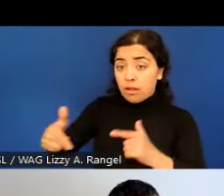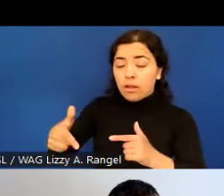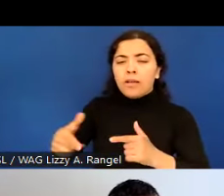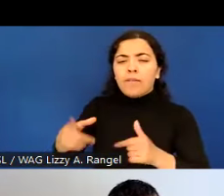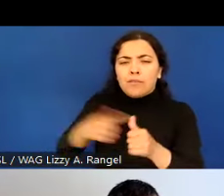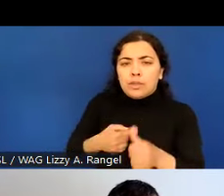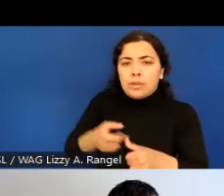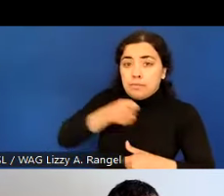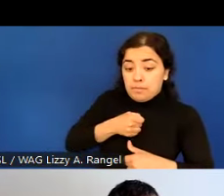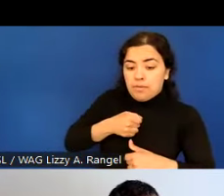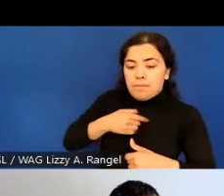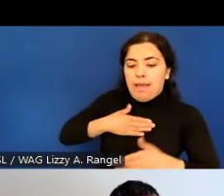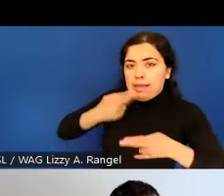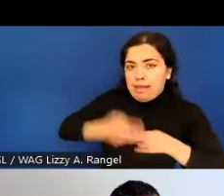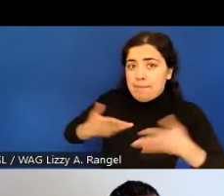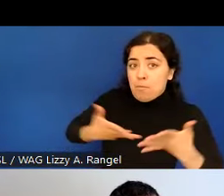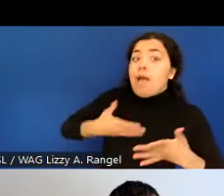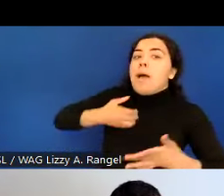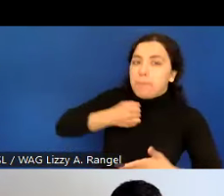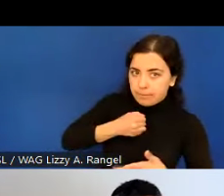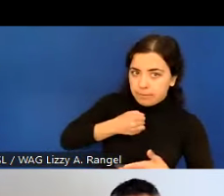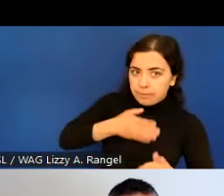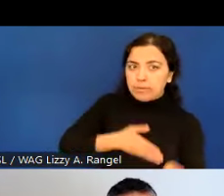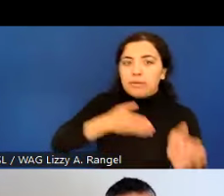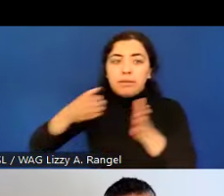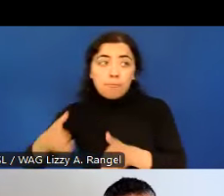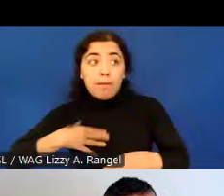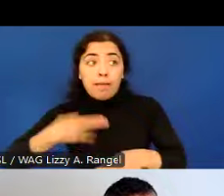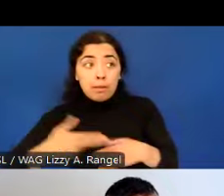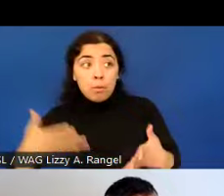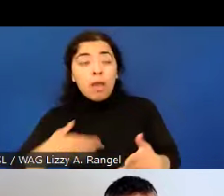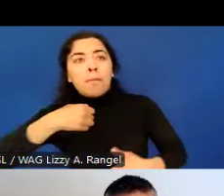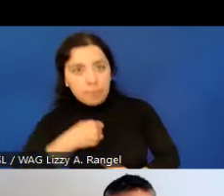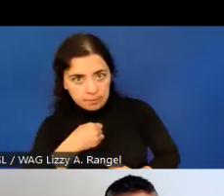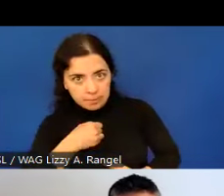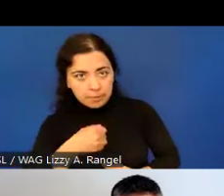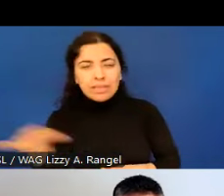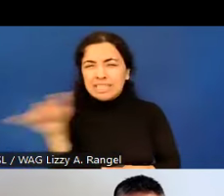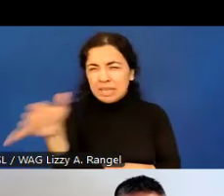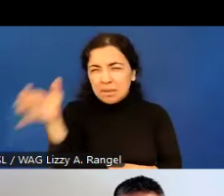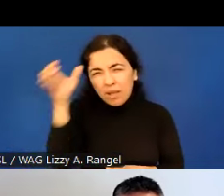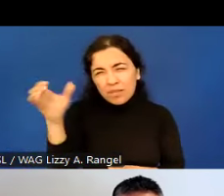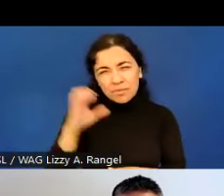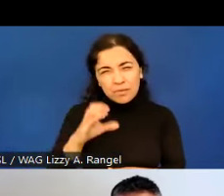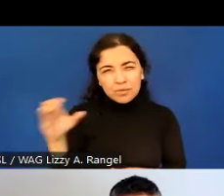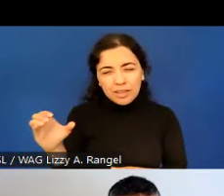that is being shared. Like the closed caption symbol I don't think we have a symbol for visual